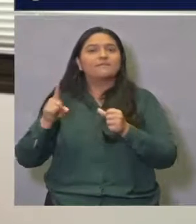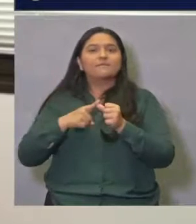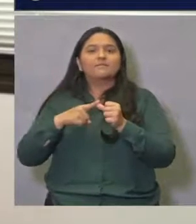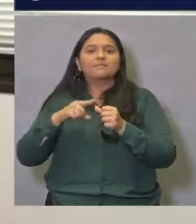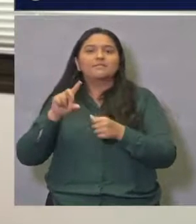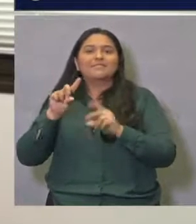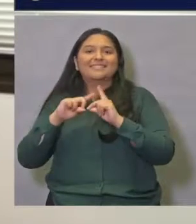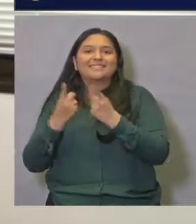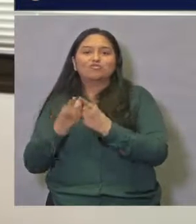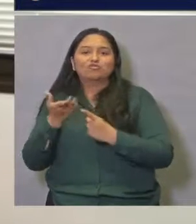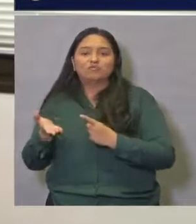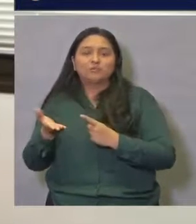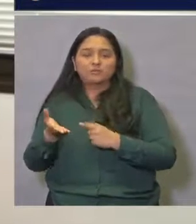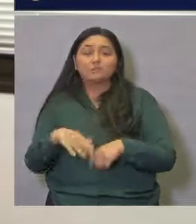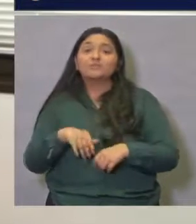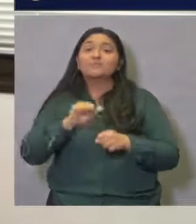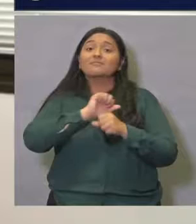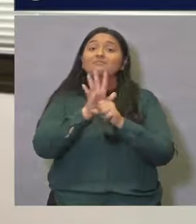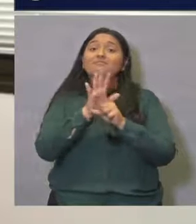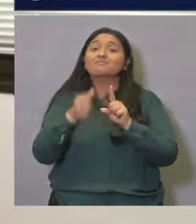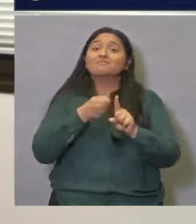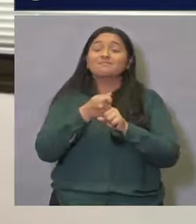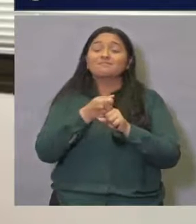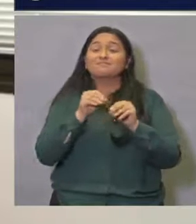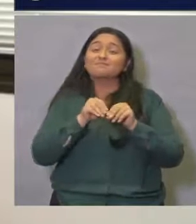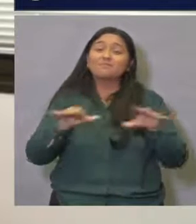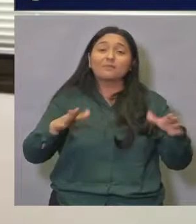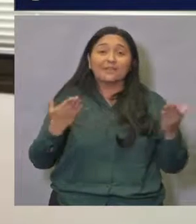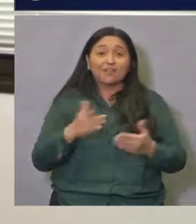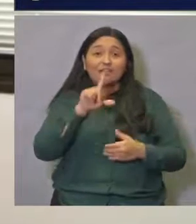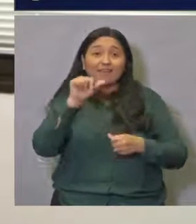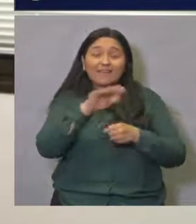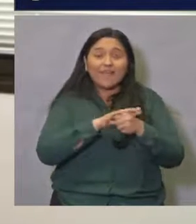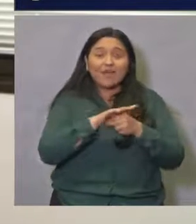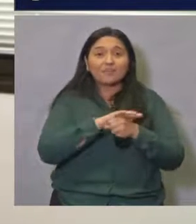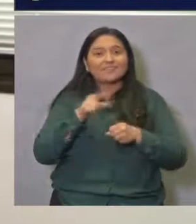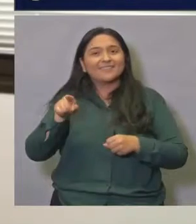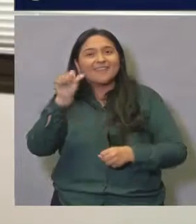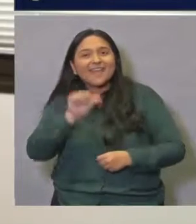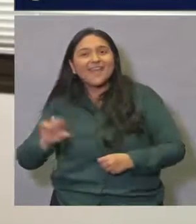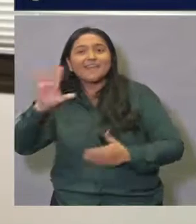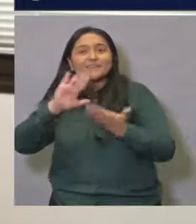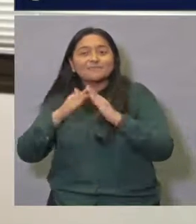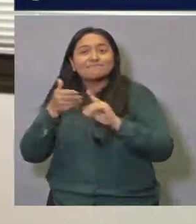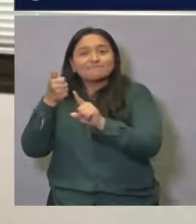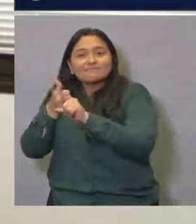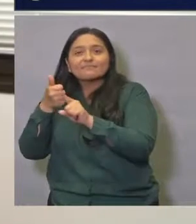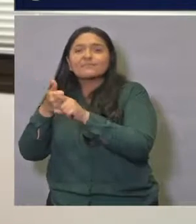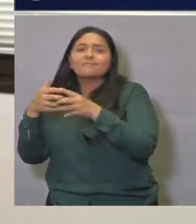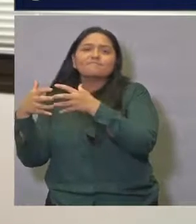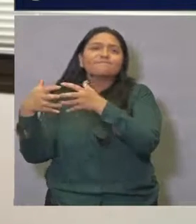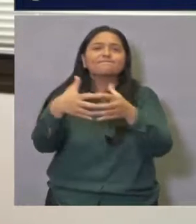ASCENDENCIA ASIÁTICA, UNA GRAN